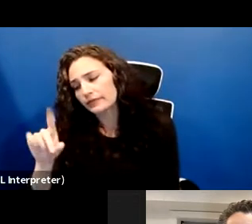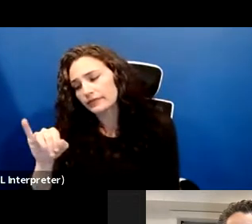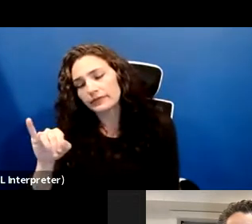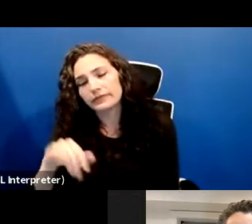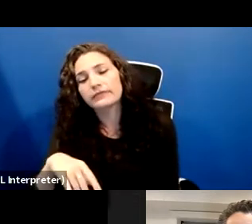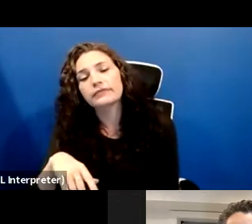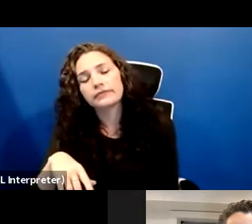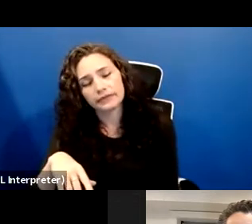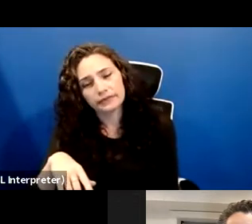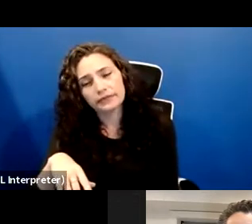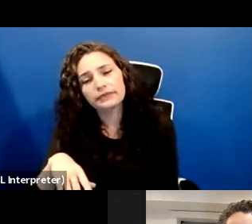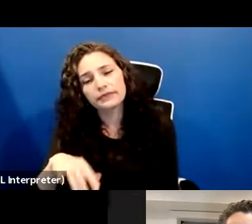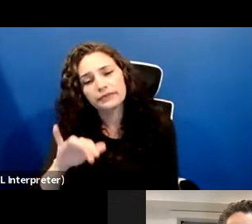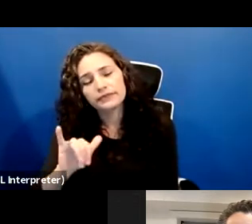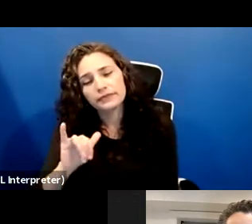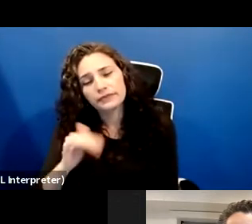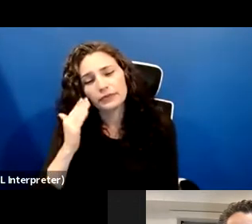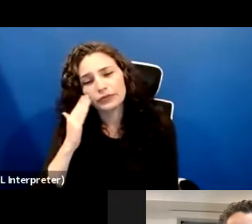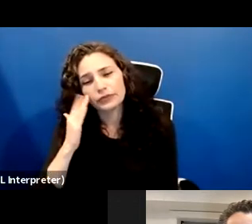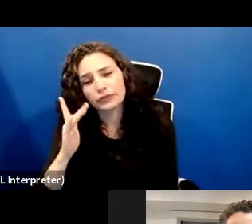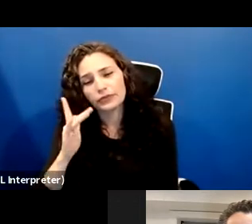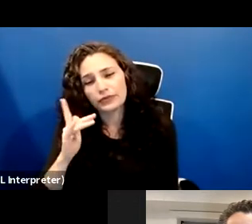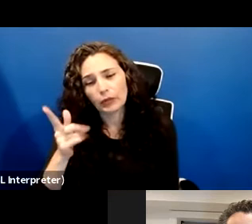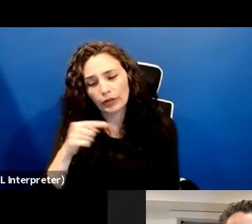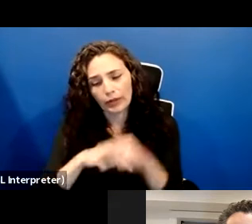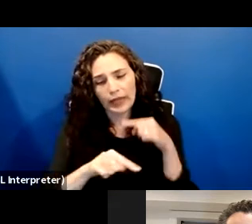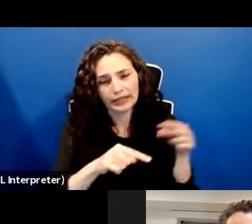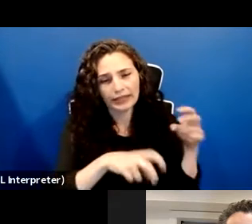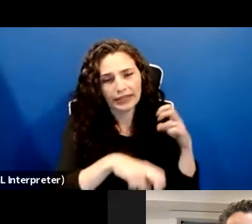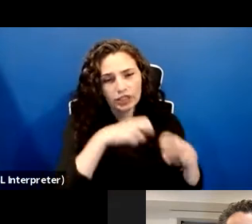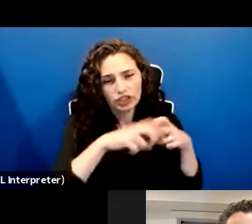the issue of trust involves with it, how do you be,